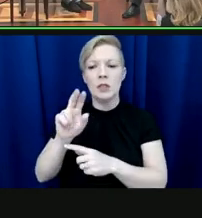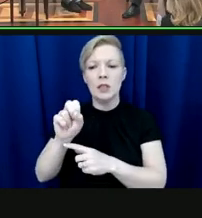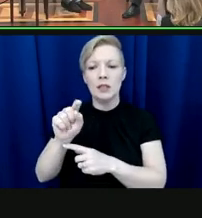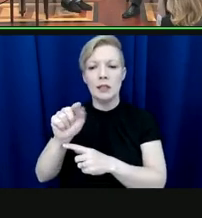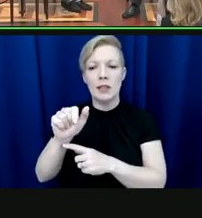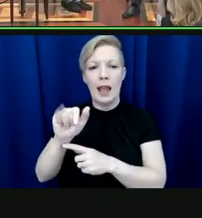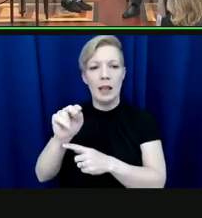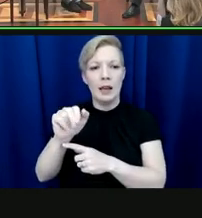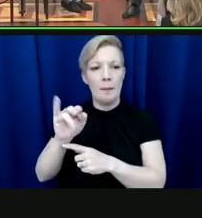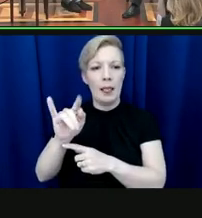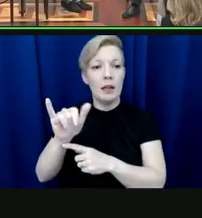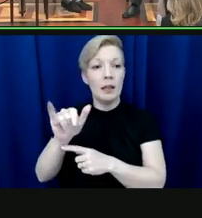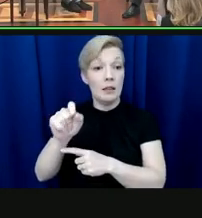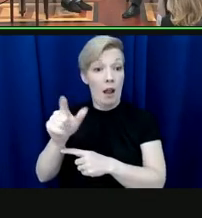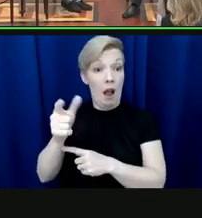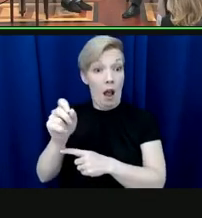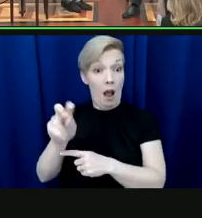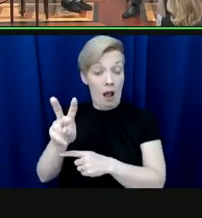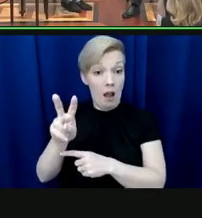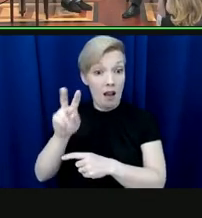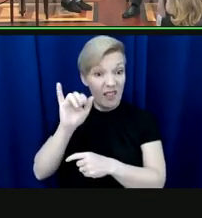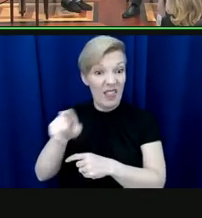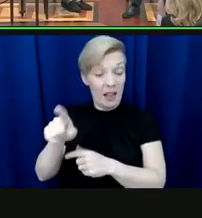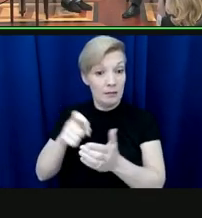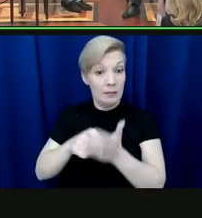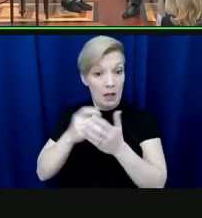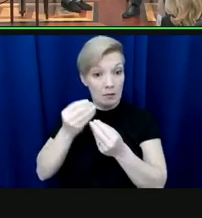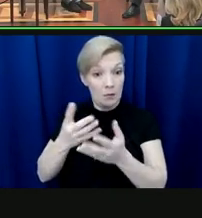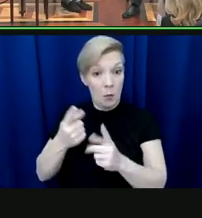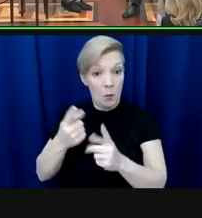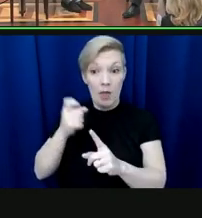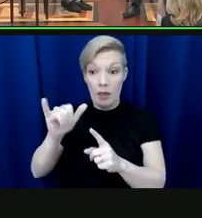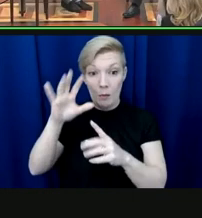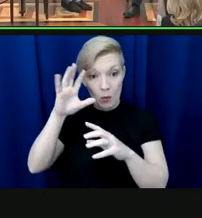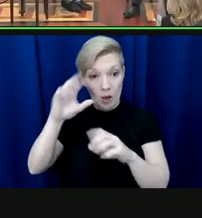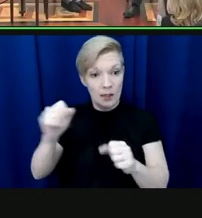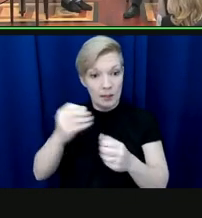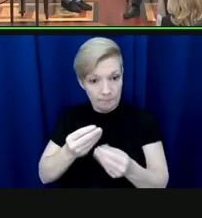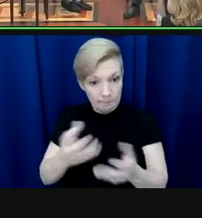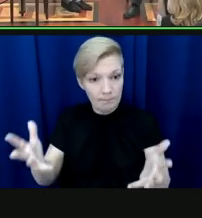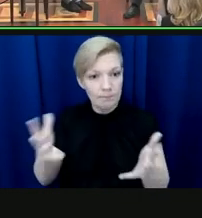that the President has given us to do things like electrify that fleet of over 600,000 vehicles